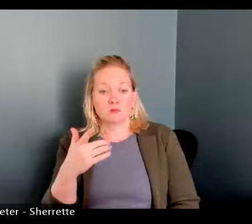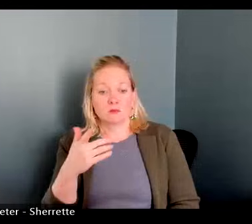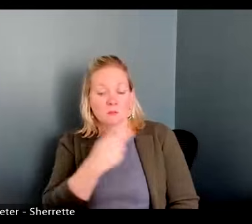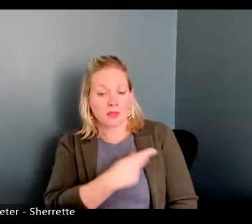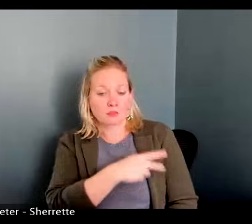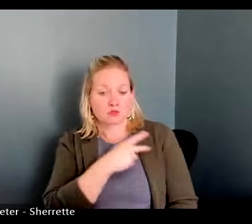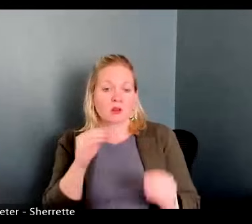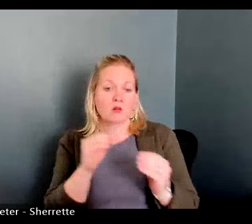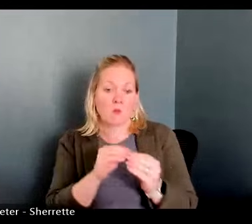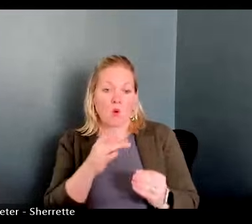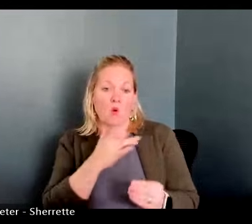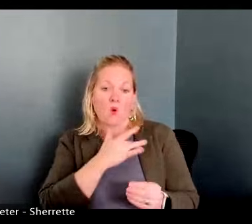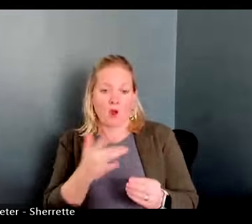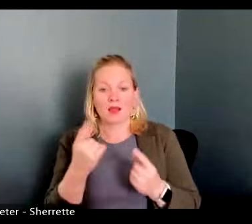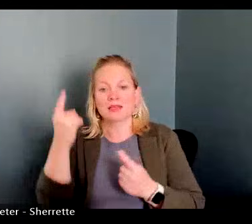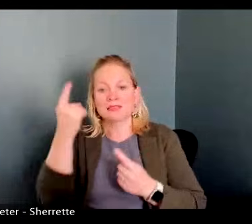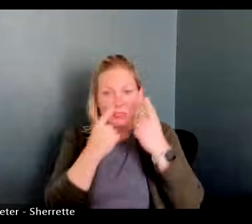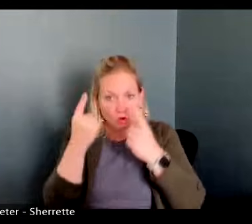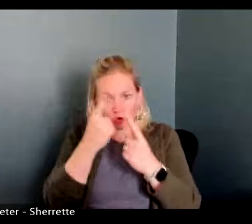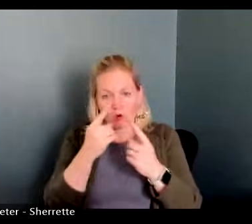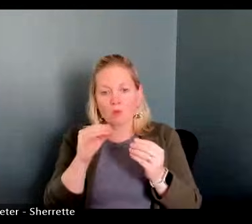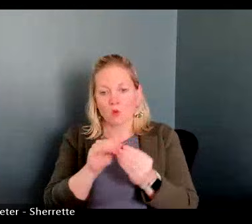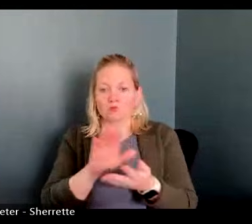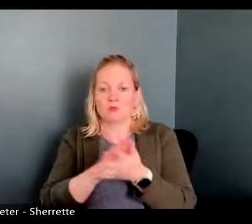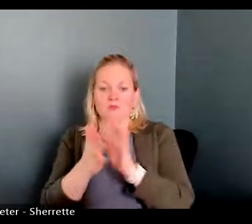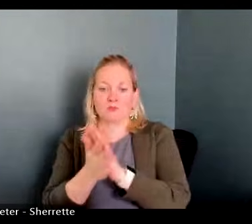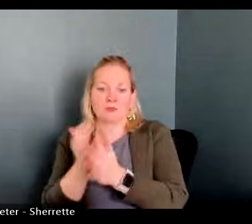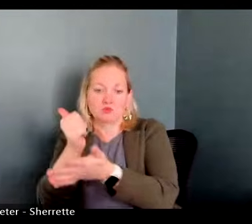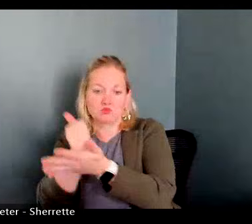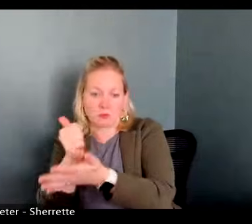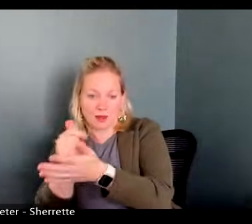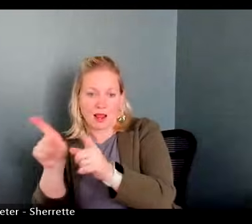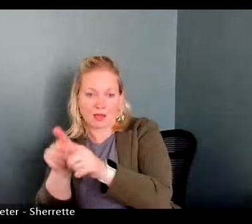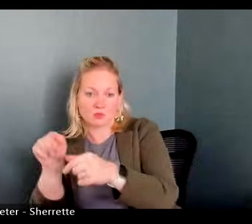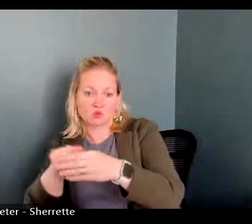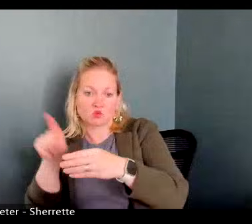manage their day-to-day disease. Dr. Smith or Dr. Krishnamurti, any thoughts on that?